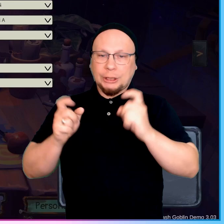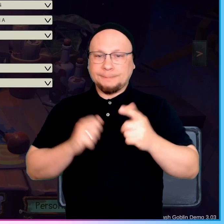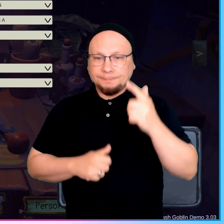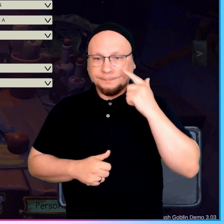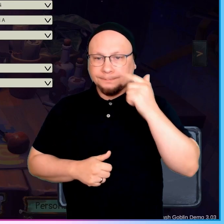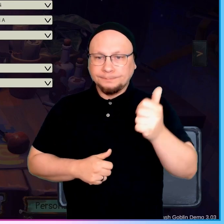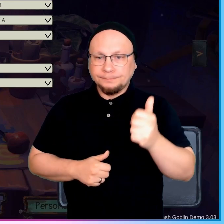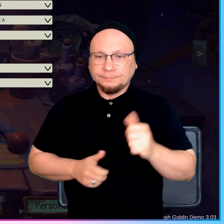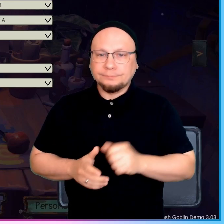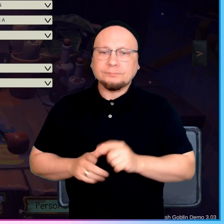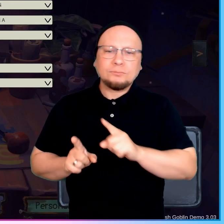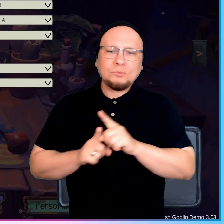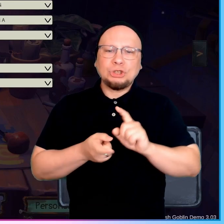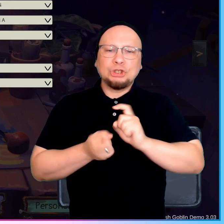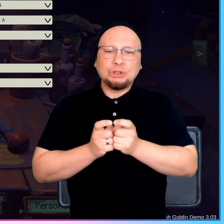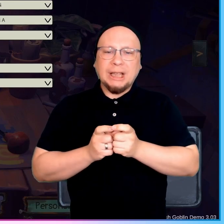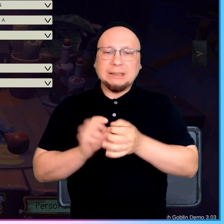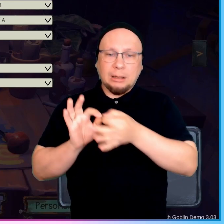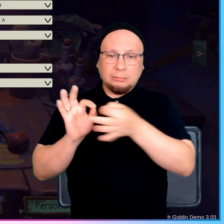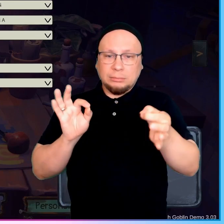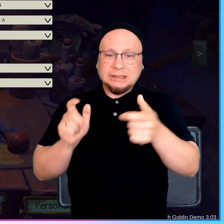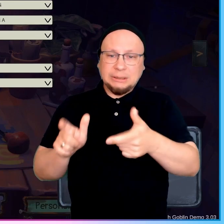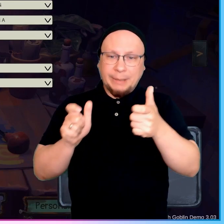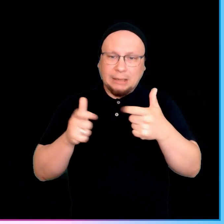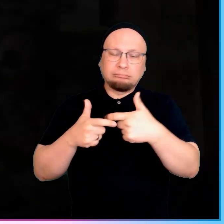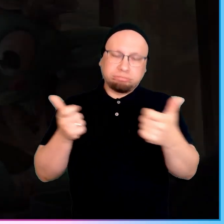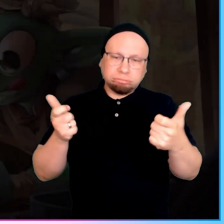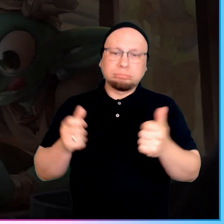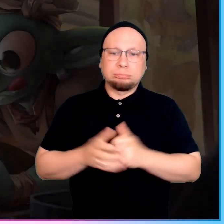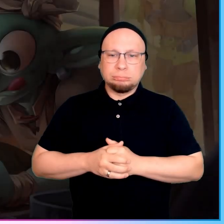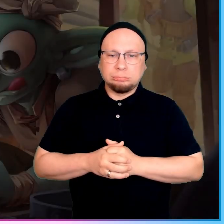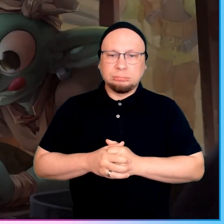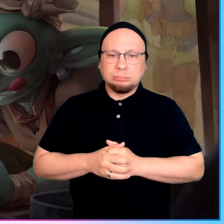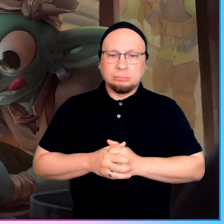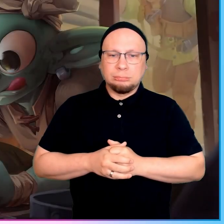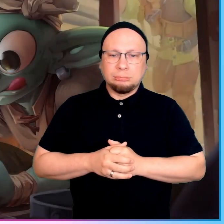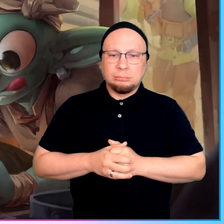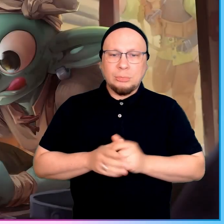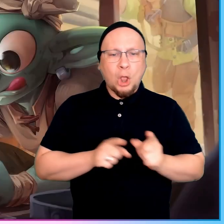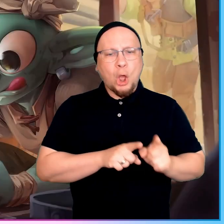plus text speed settings and more. But of course we want to do *even more*,